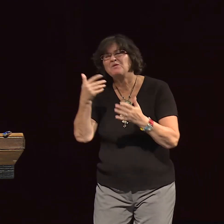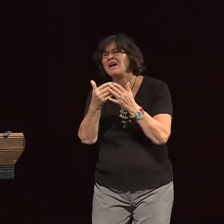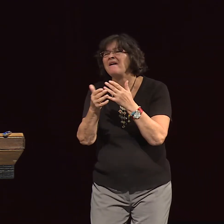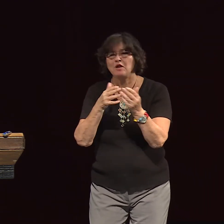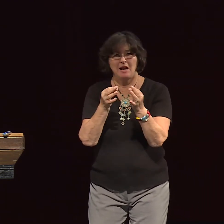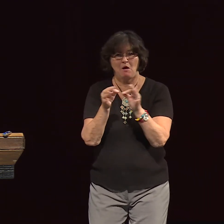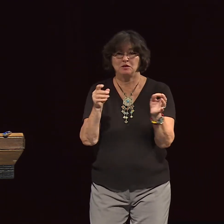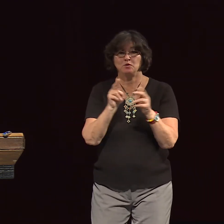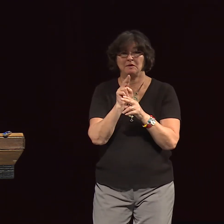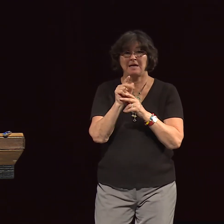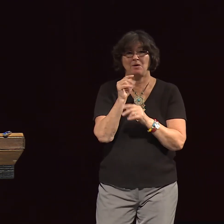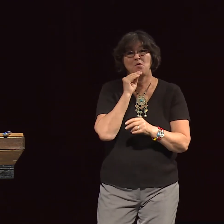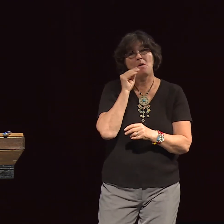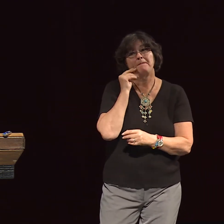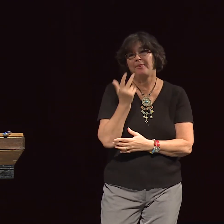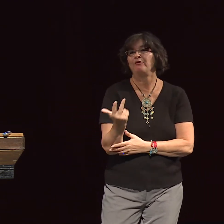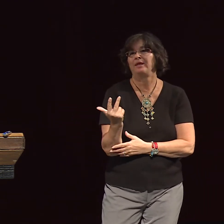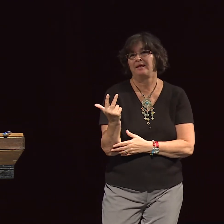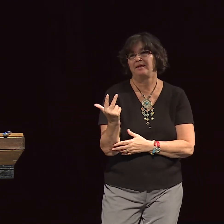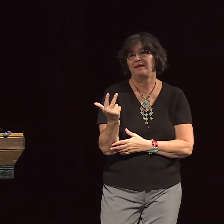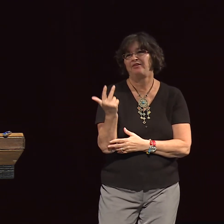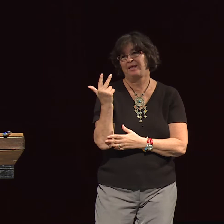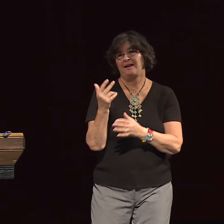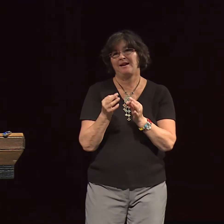or whatever language is used at home,